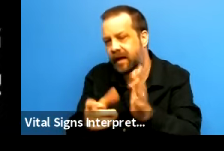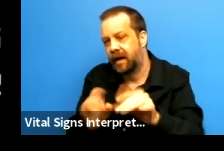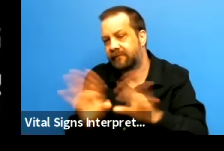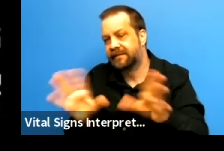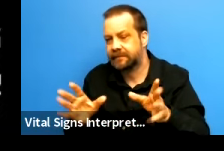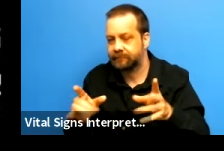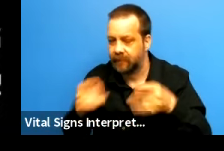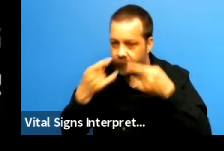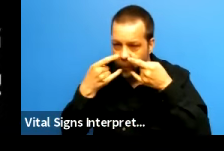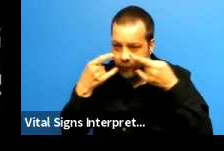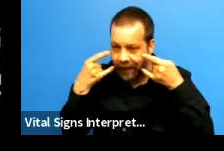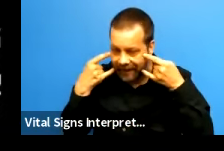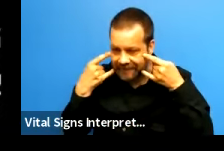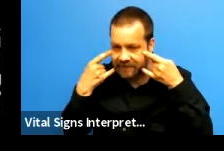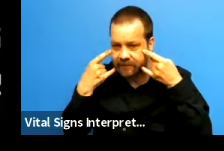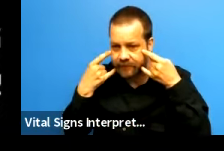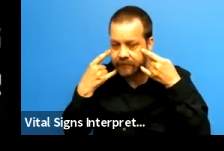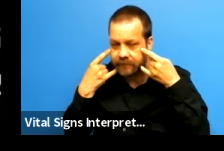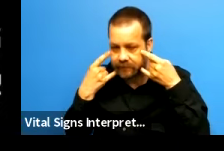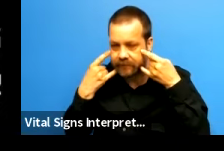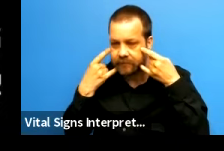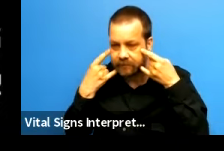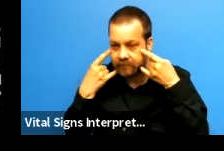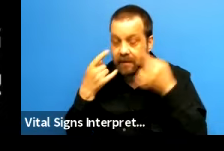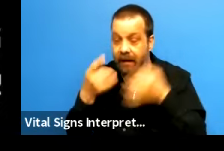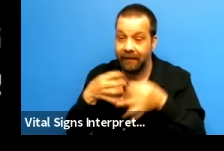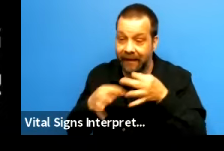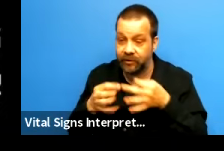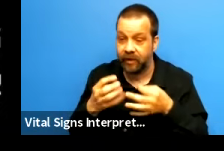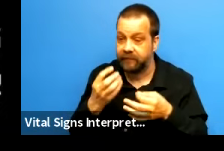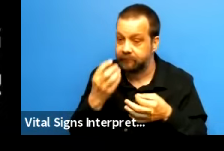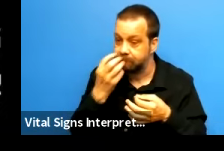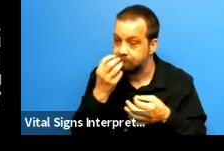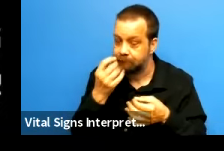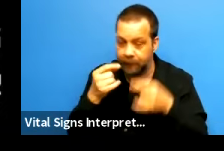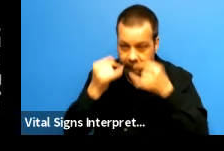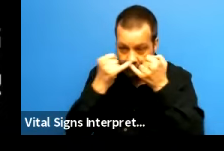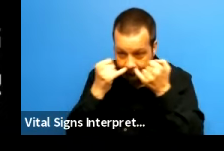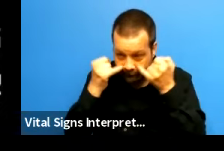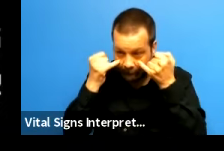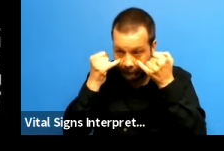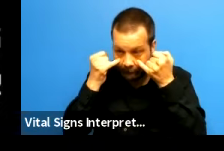unless it's a respirator that is required for the job.